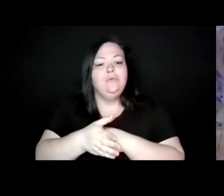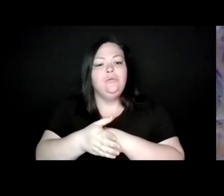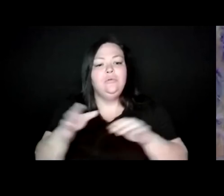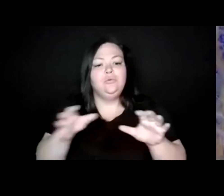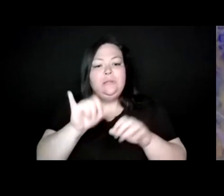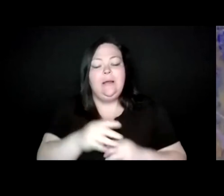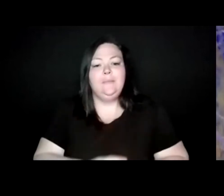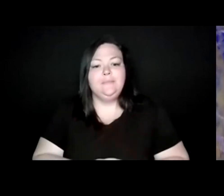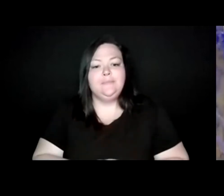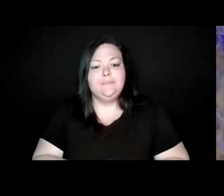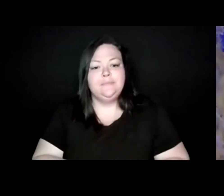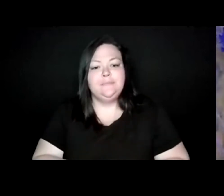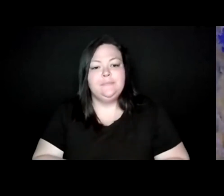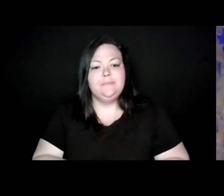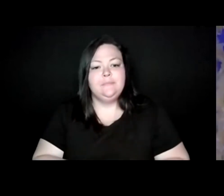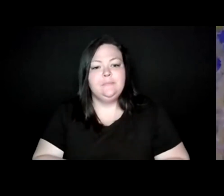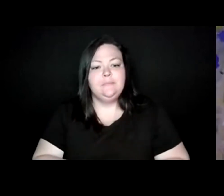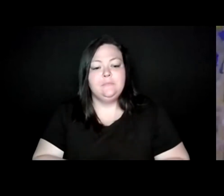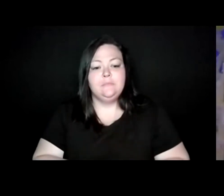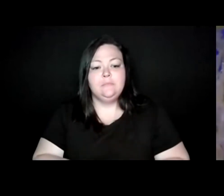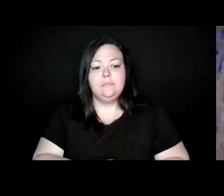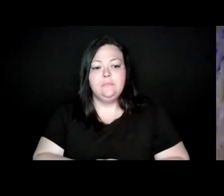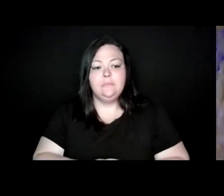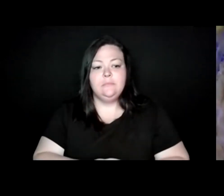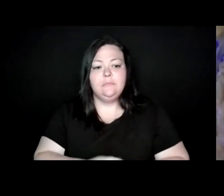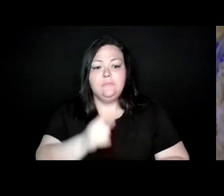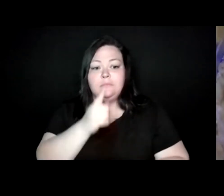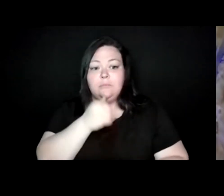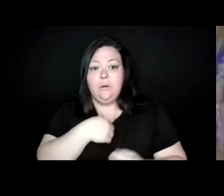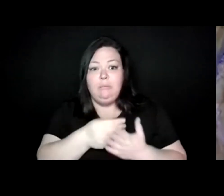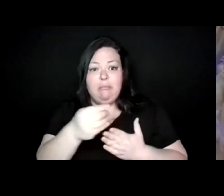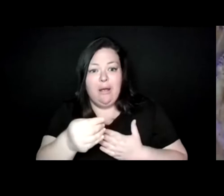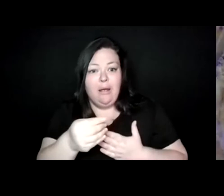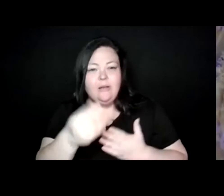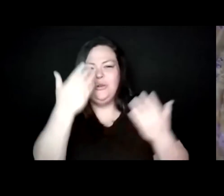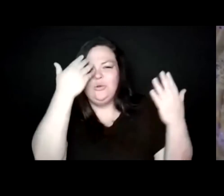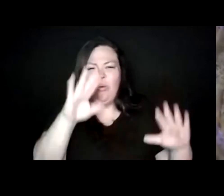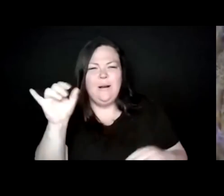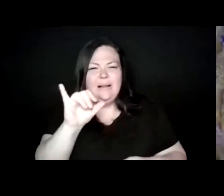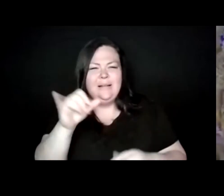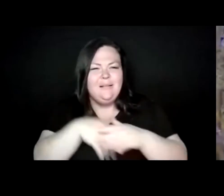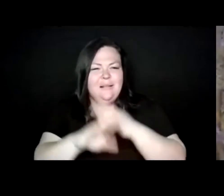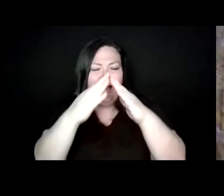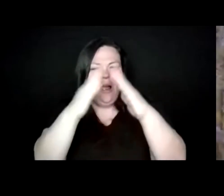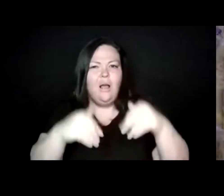kumain ka na ba?// you don’t know what it’s like to enter a house without food as a greeting. you are